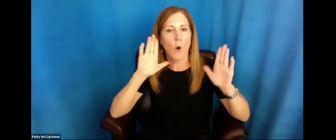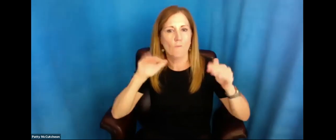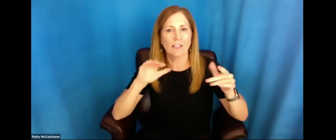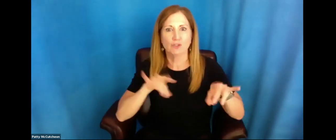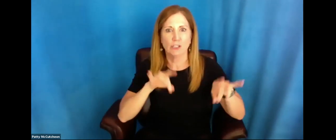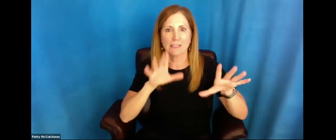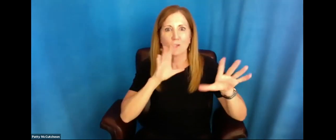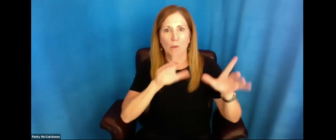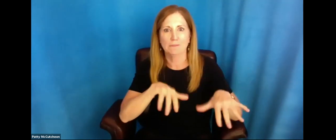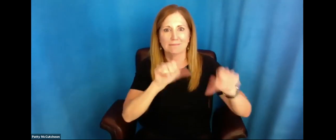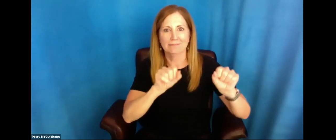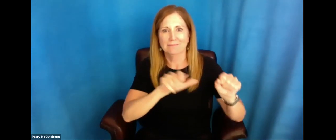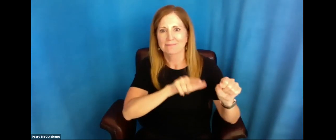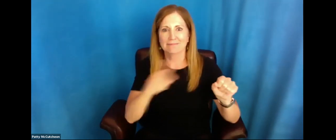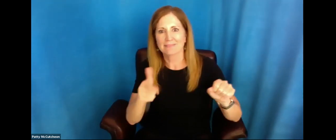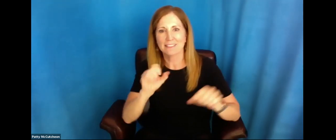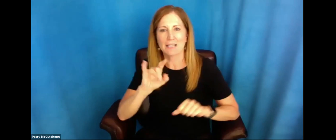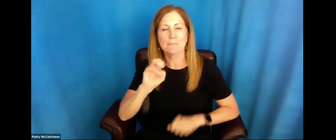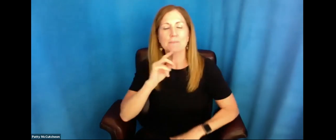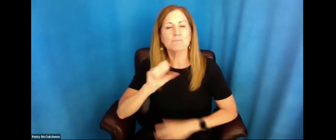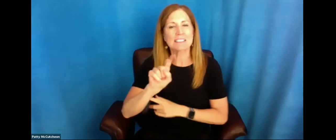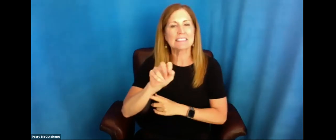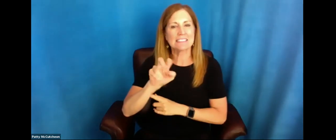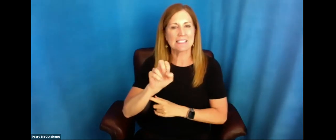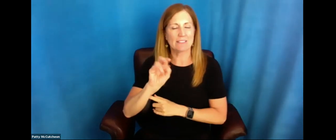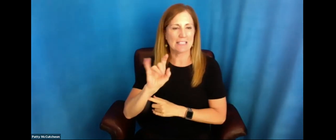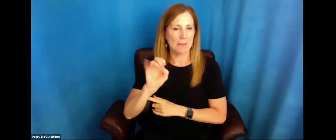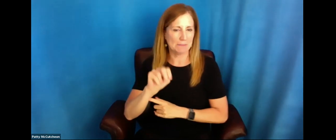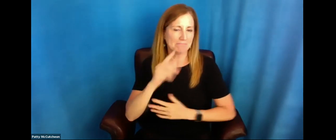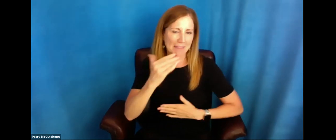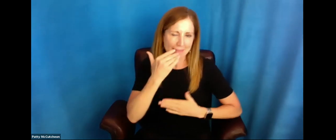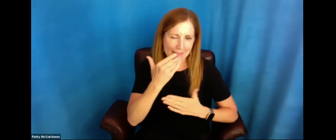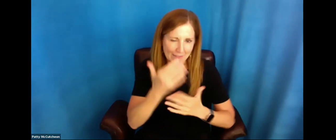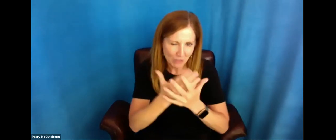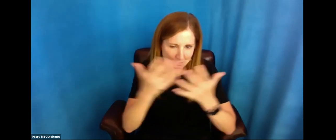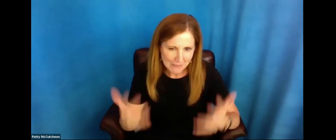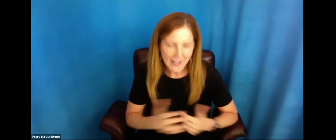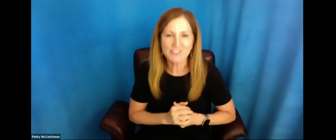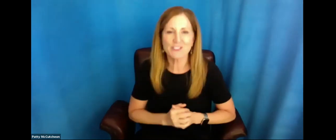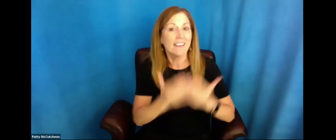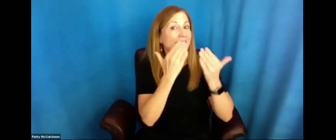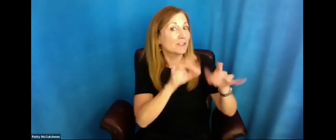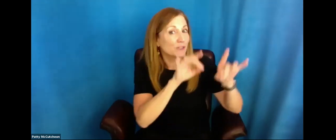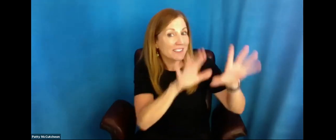Secretary Simon. Steve Simon: Thank you very much, Michael. Jessalyn. Thank you to Michael Wall from our office.